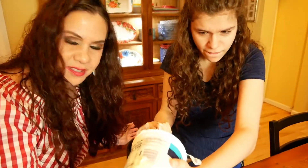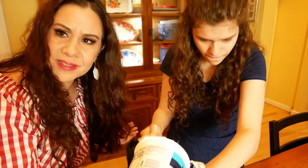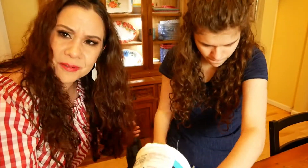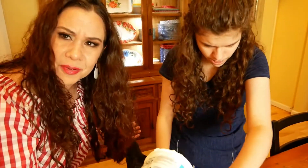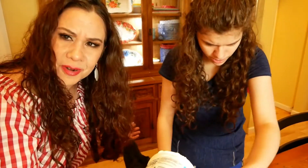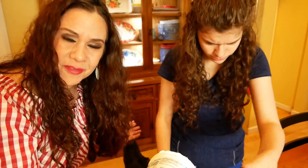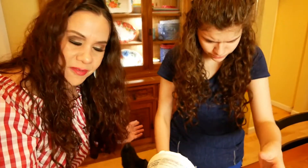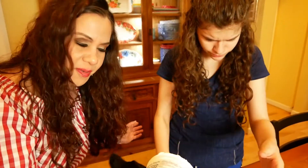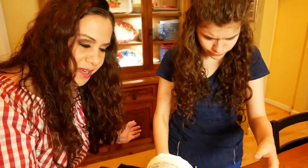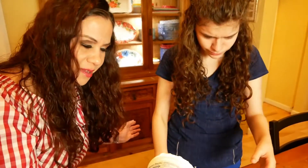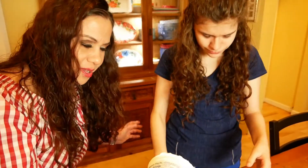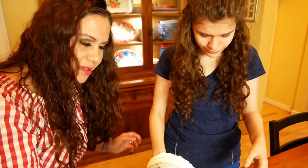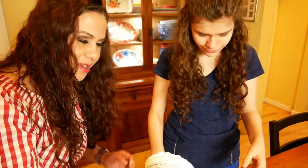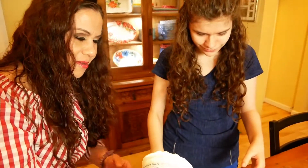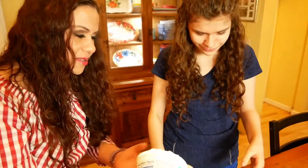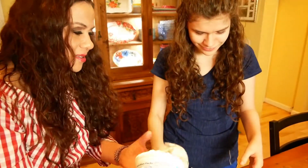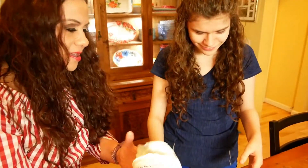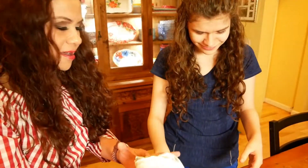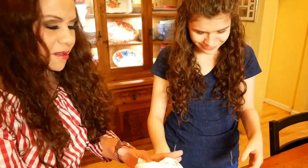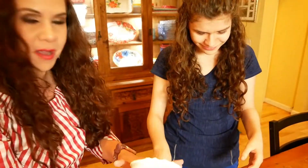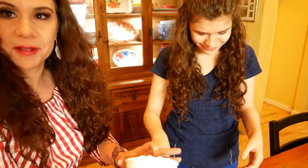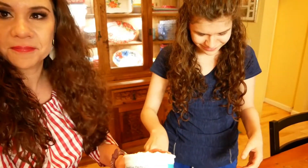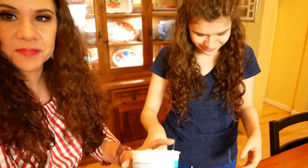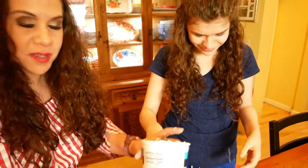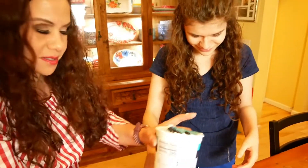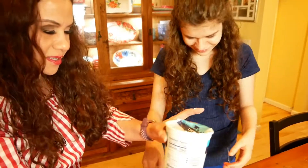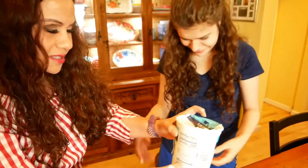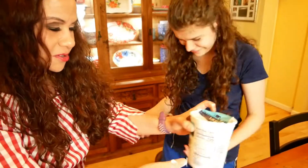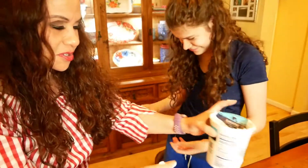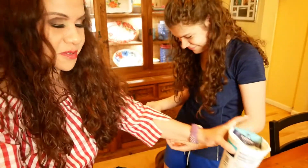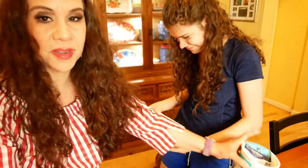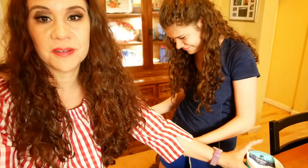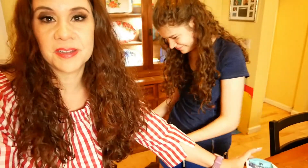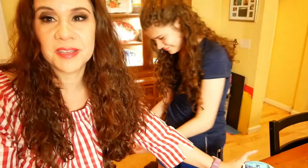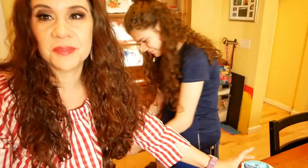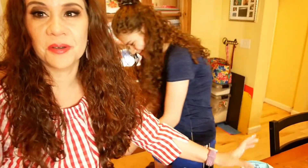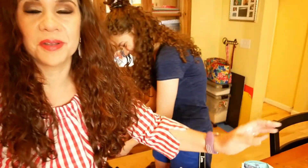they were put off over the pandemic anyways okay so let's stir this around and keep going